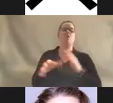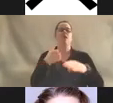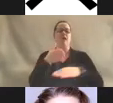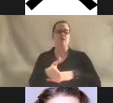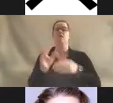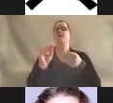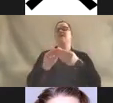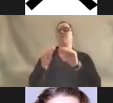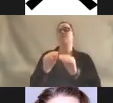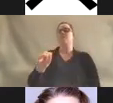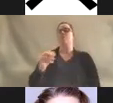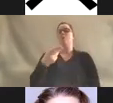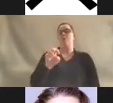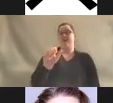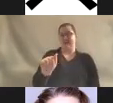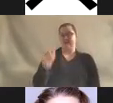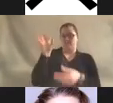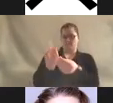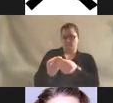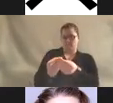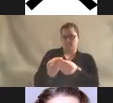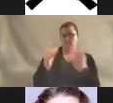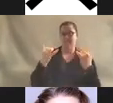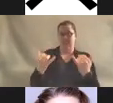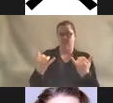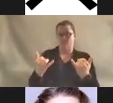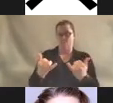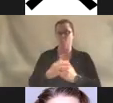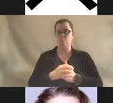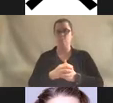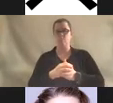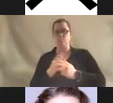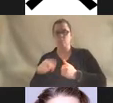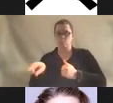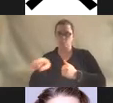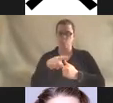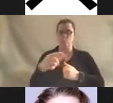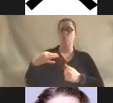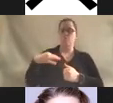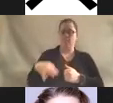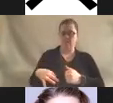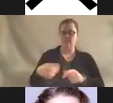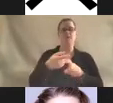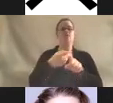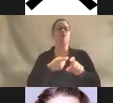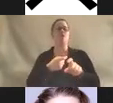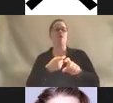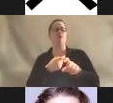now you benefit from and you stand on the shoulders